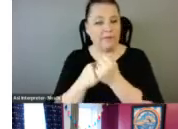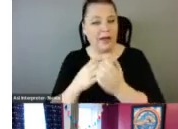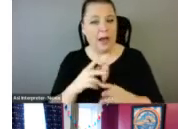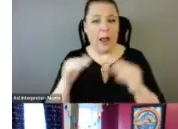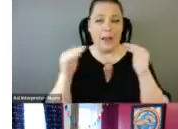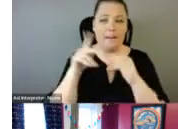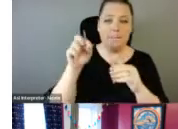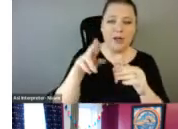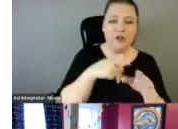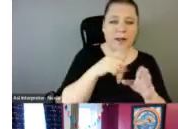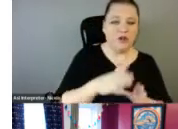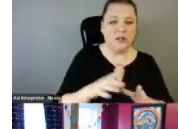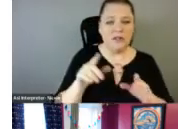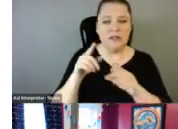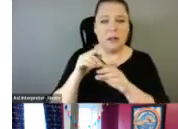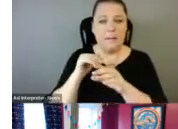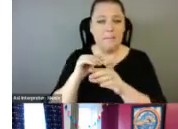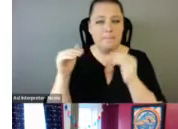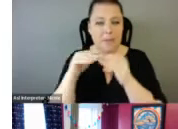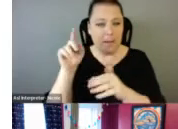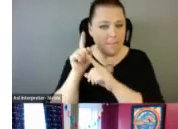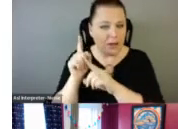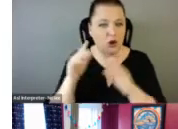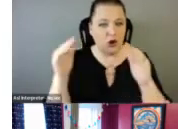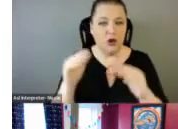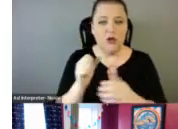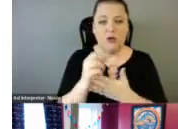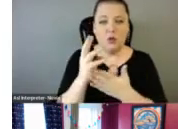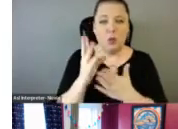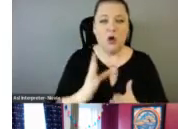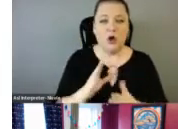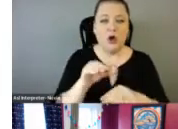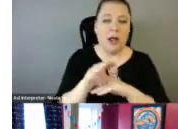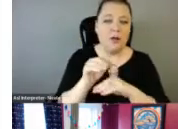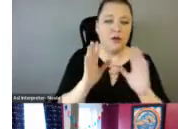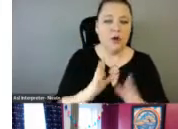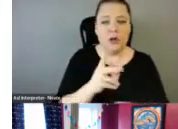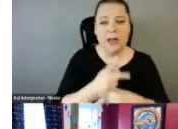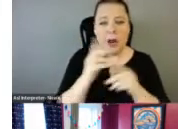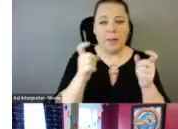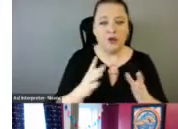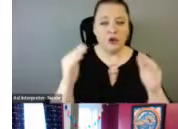peer mentor, social worker, counselor or care manager or researcher or analyst, a